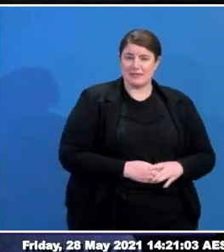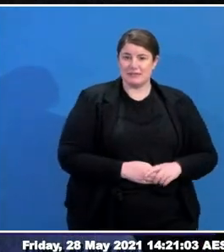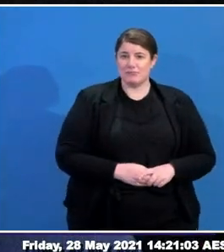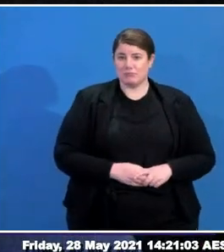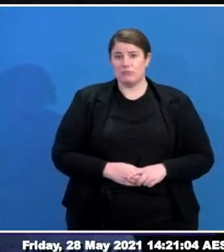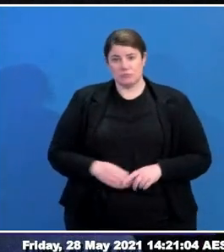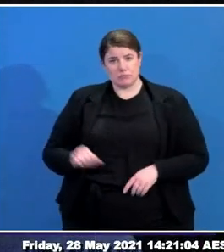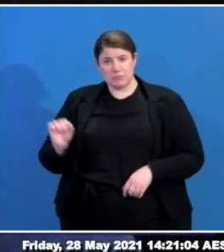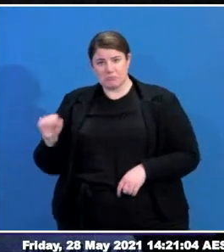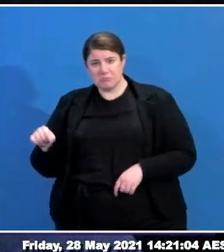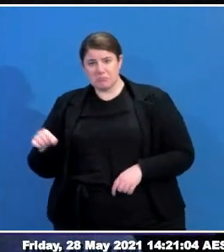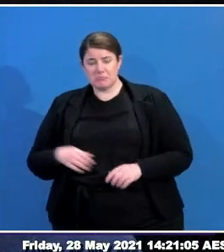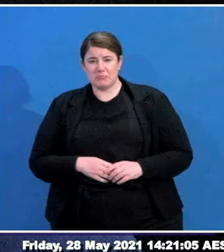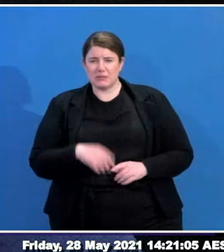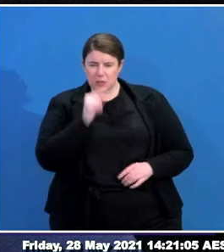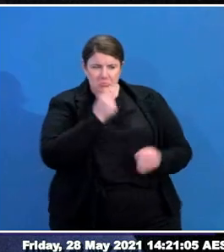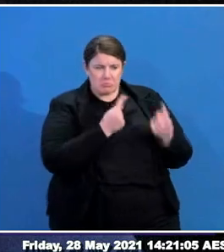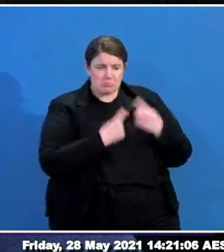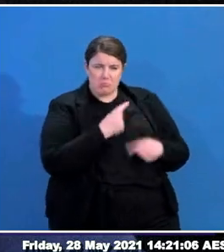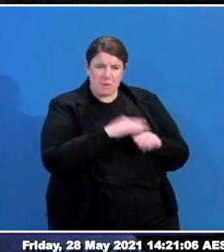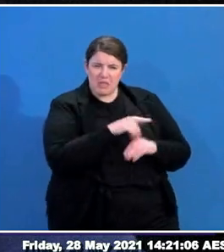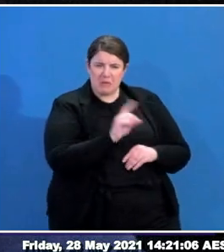Yes. Can you tell us a little bit about those?